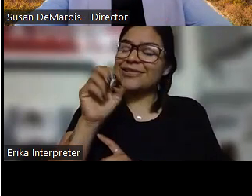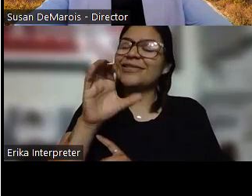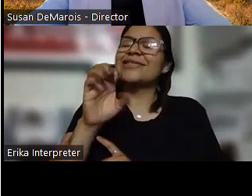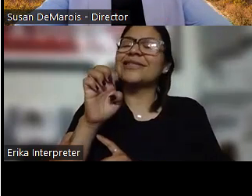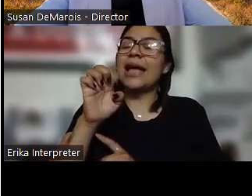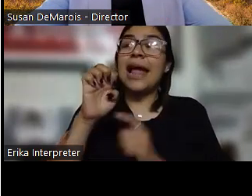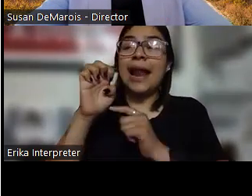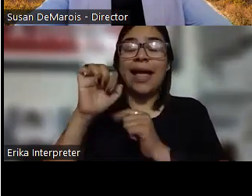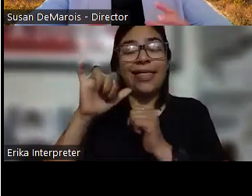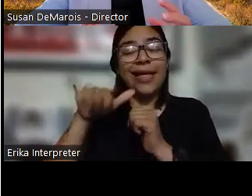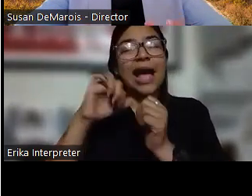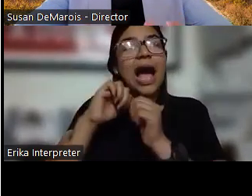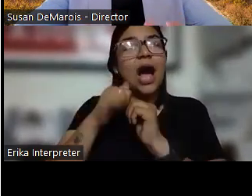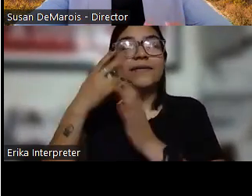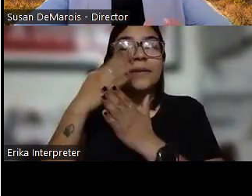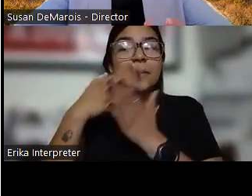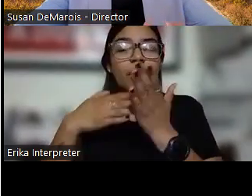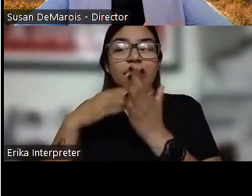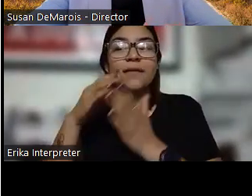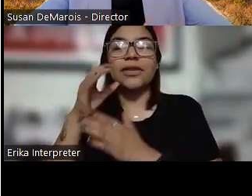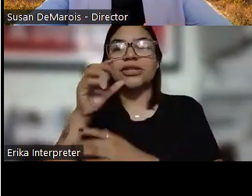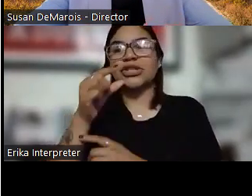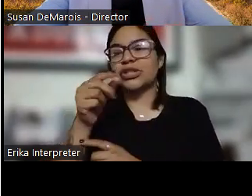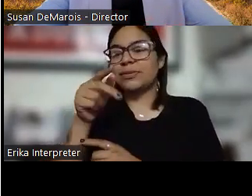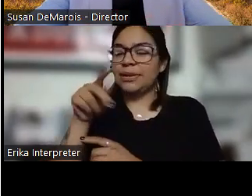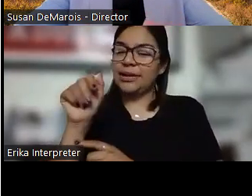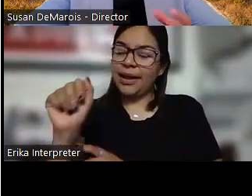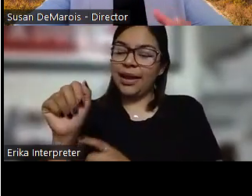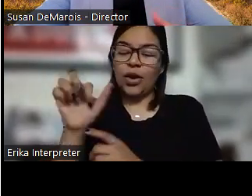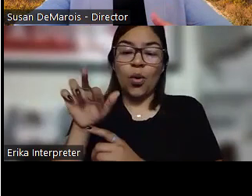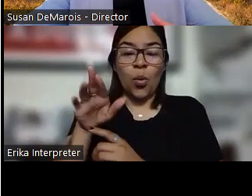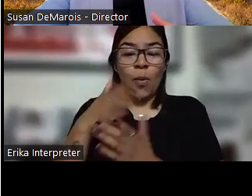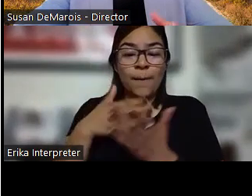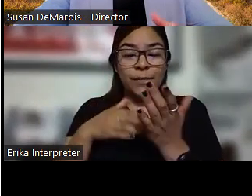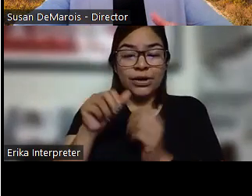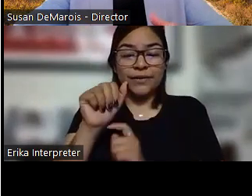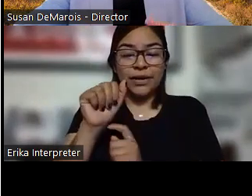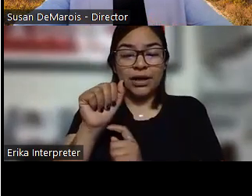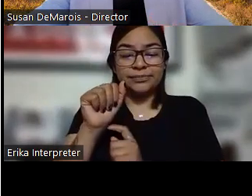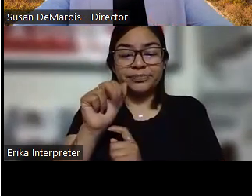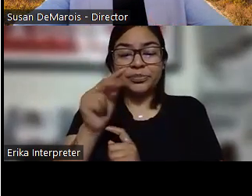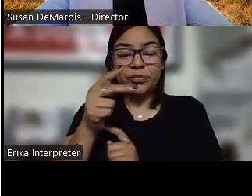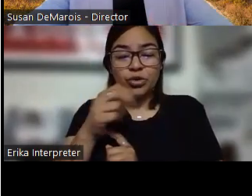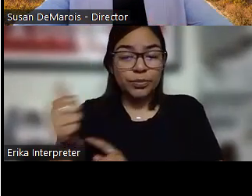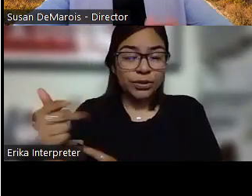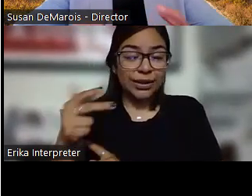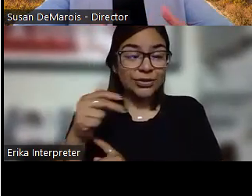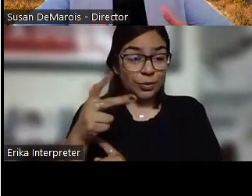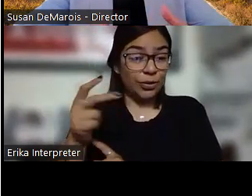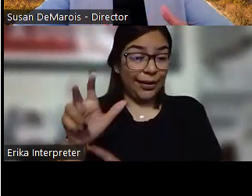system whether it's part of a jpa a joint Powers agreement or part of a nonprofit um programs and